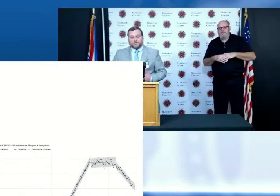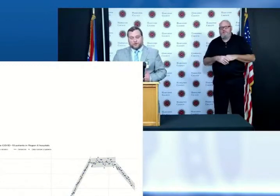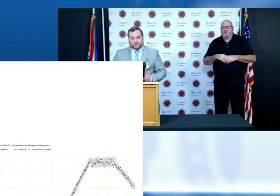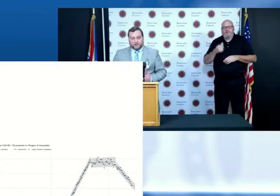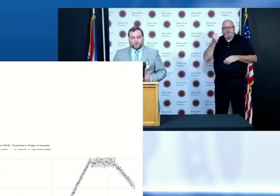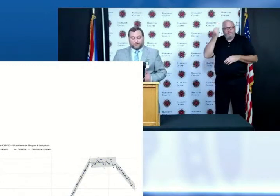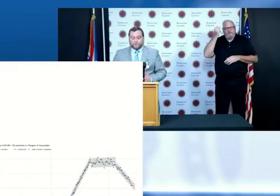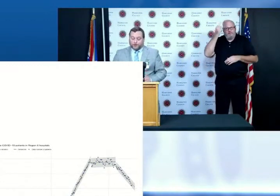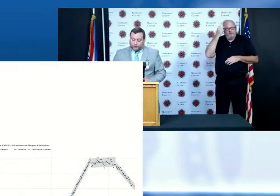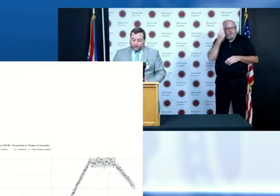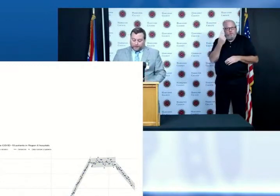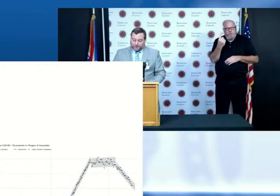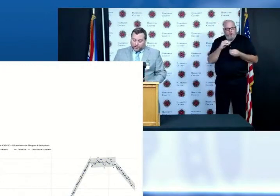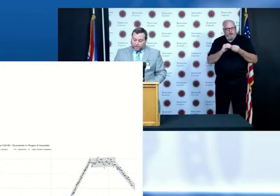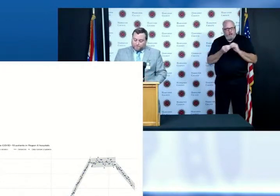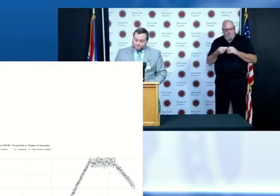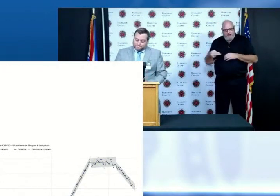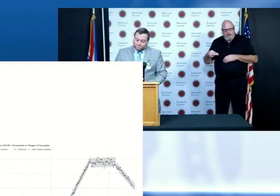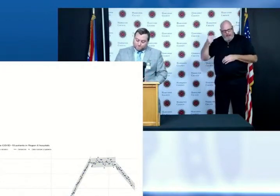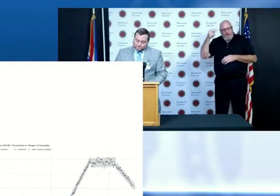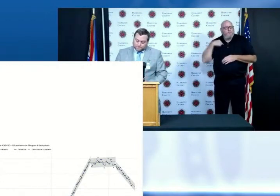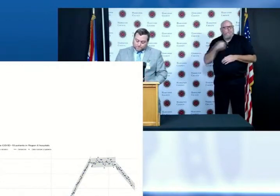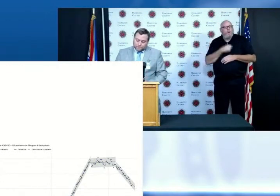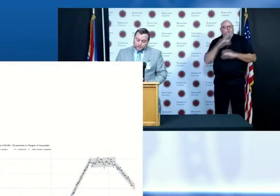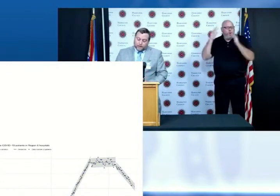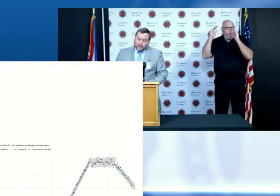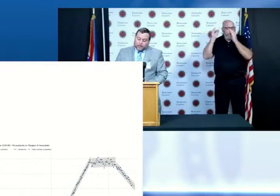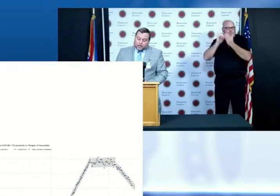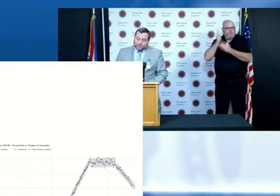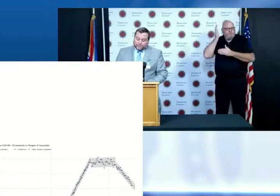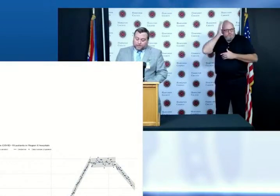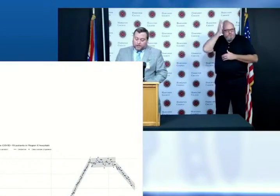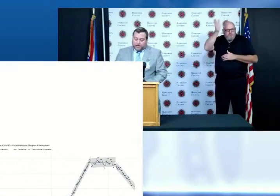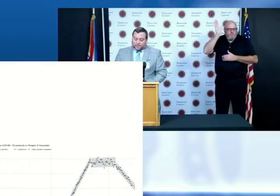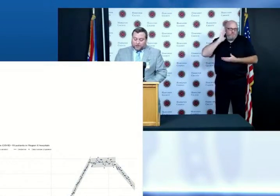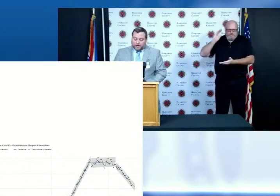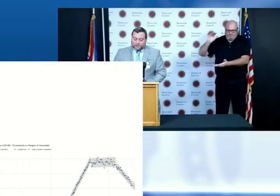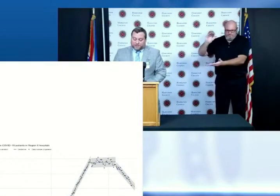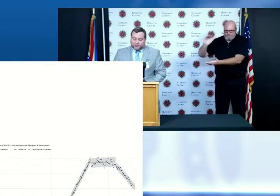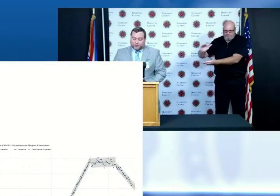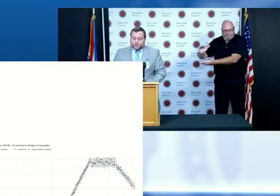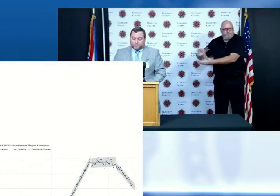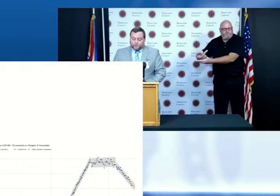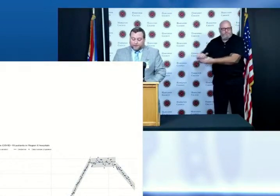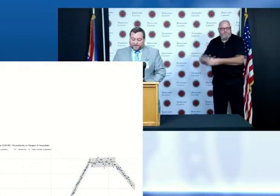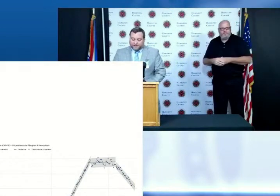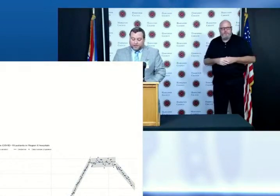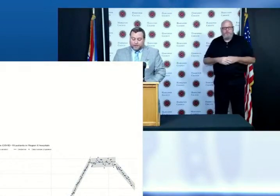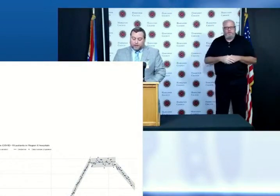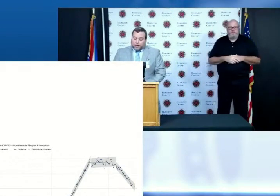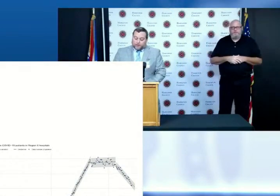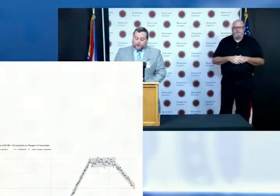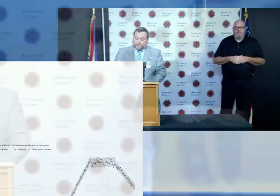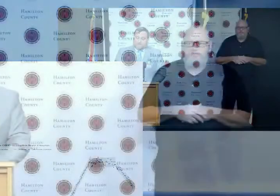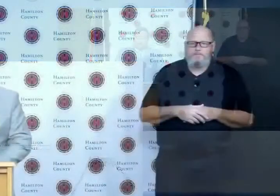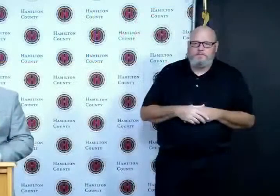start to decrease pretty quickly as well shifting my conversation over to vaccine there continues to